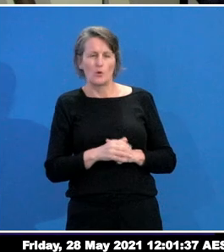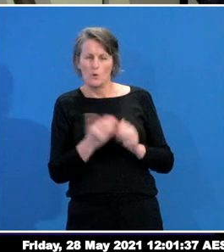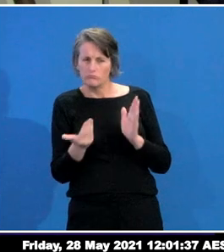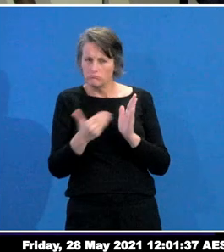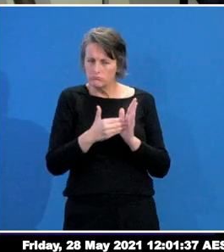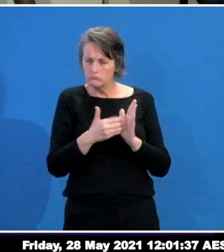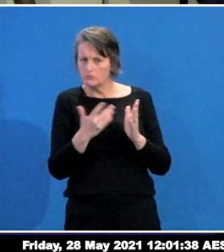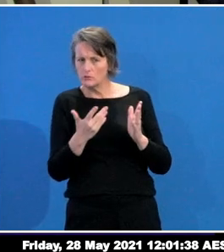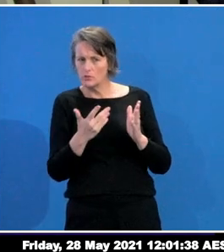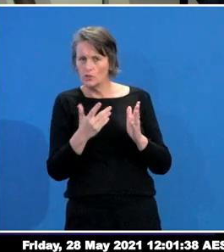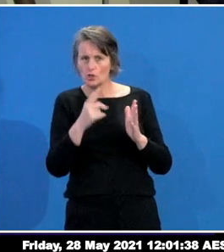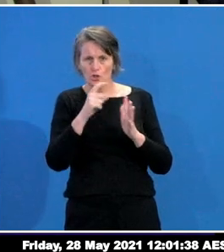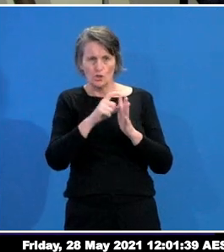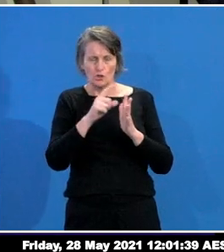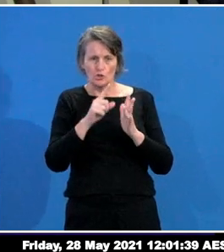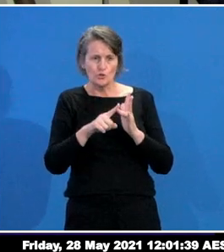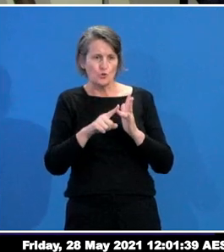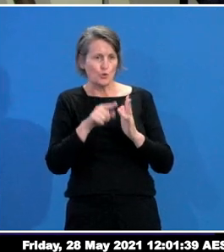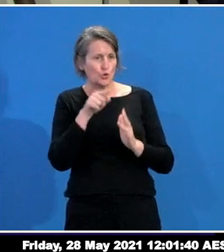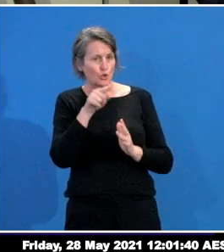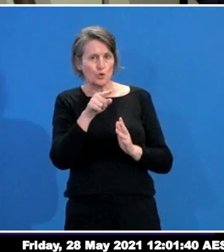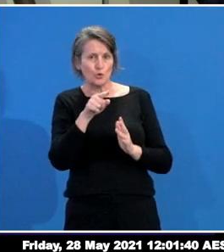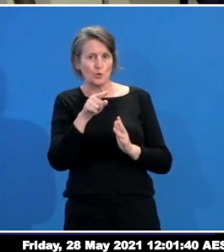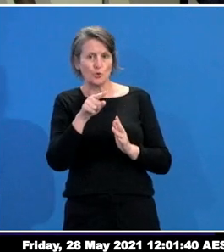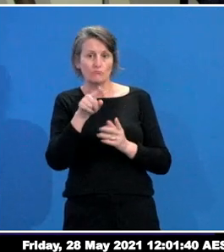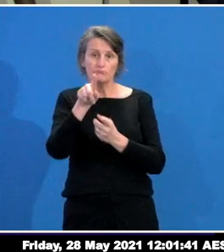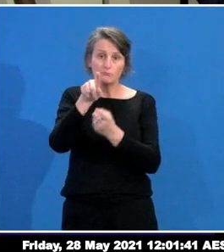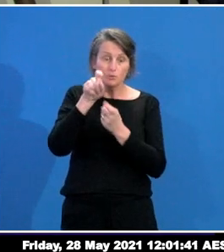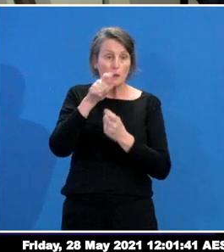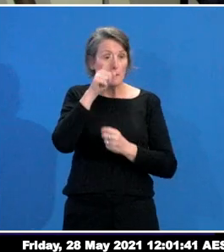do you contract, for example, people with intellectual disability to come in